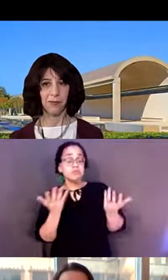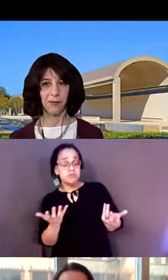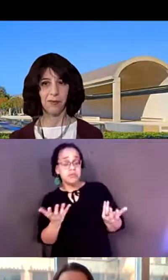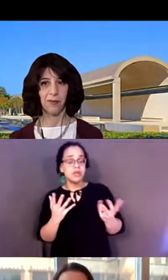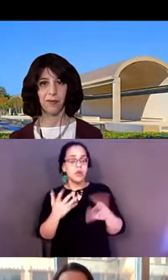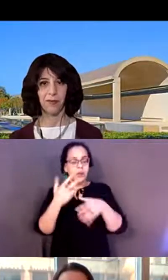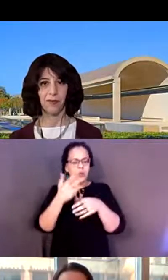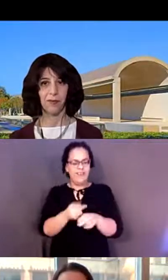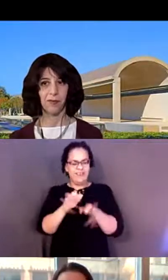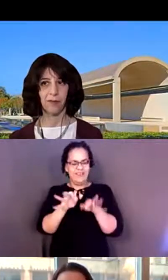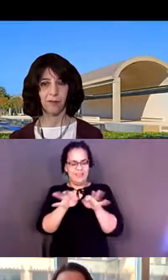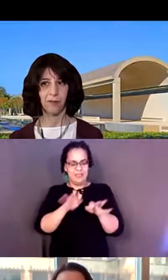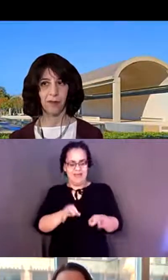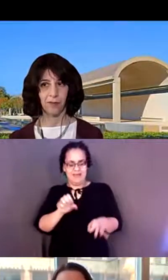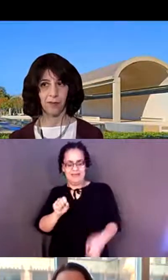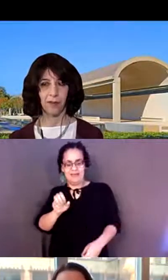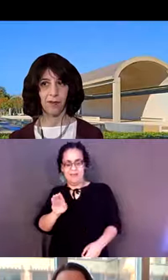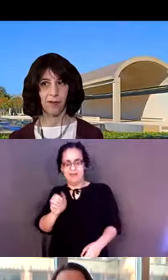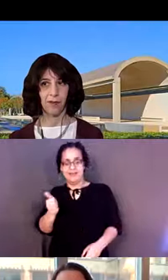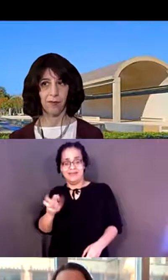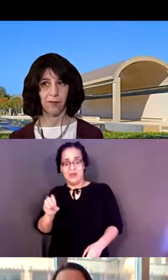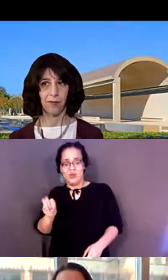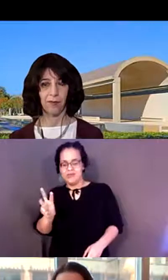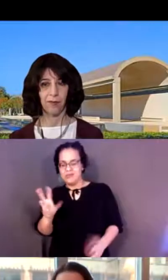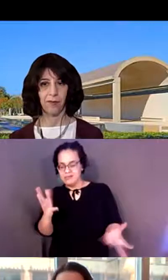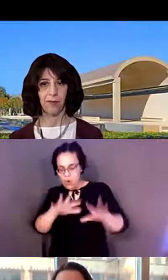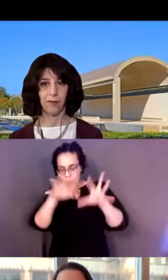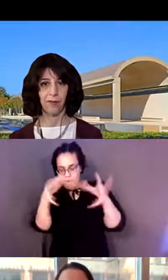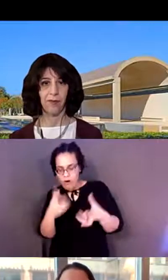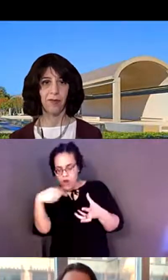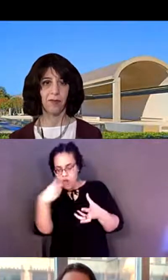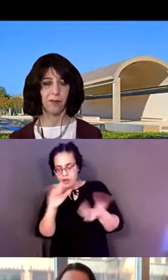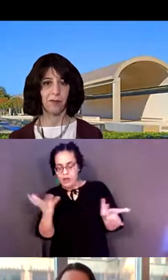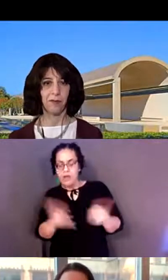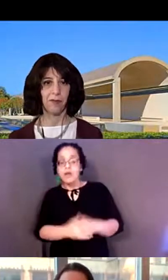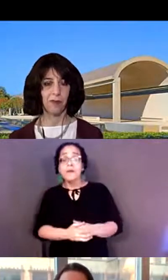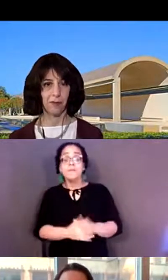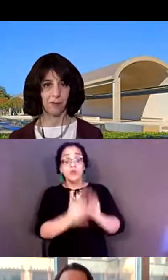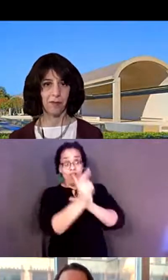Senate Bill 1606 is what the law says is